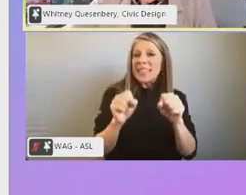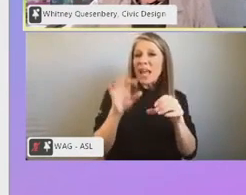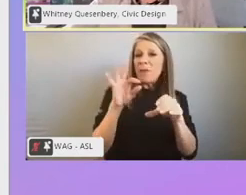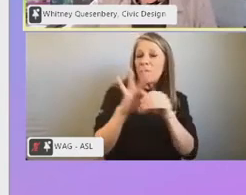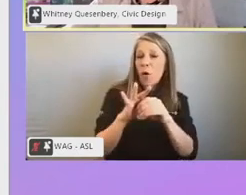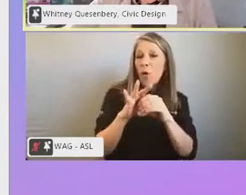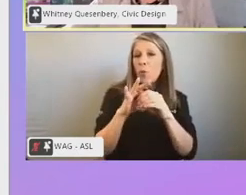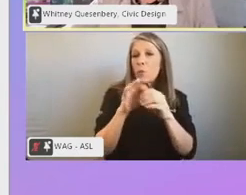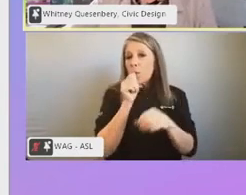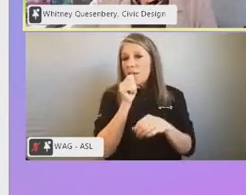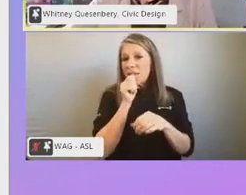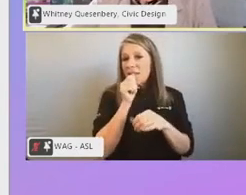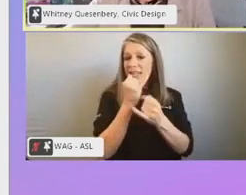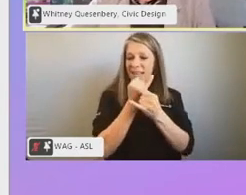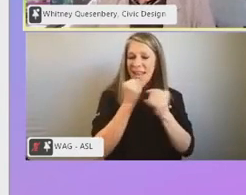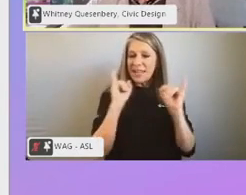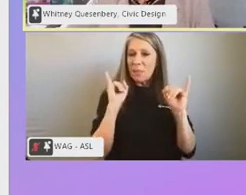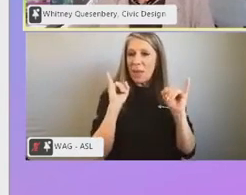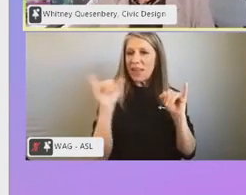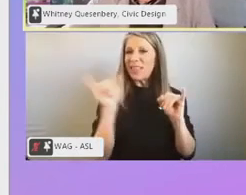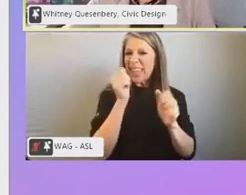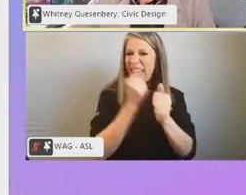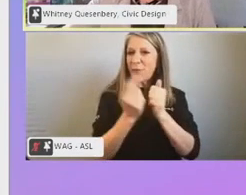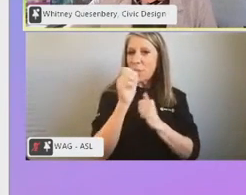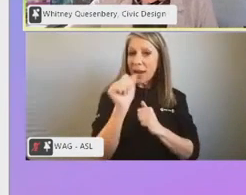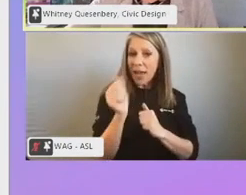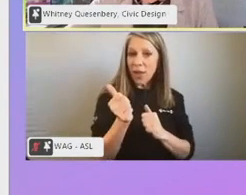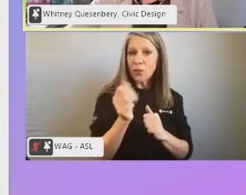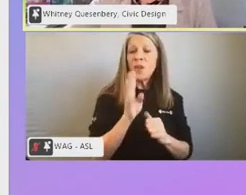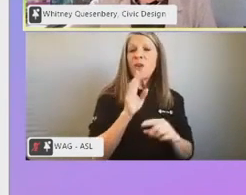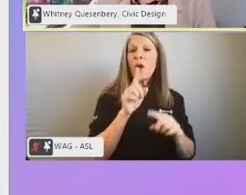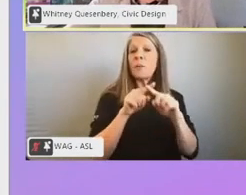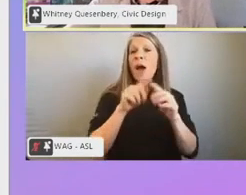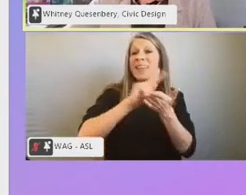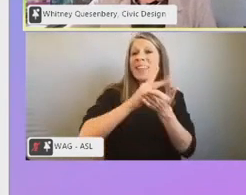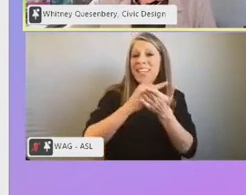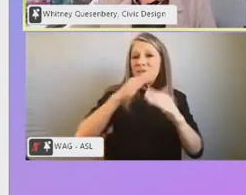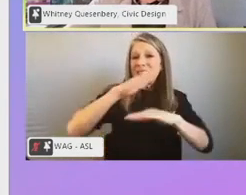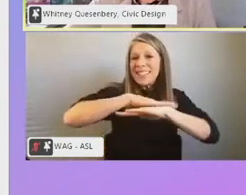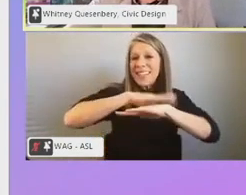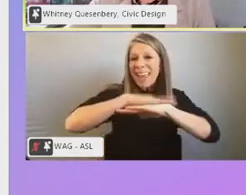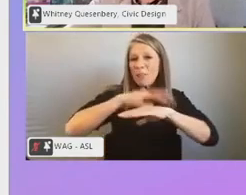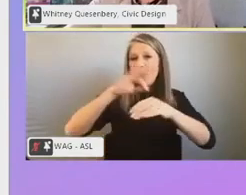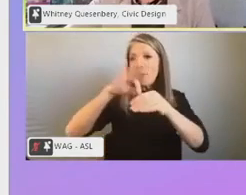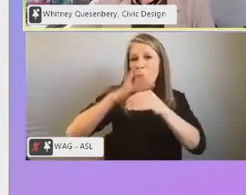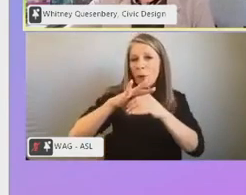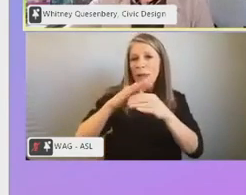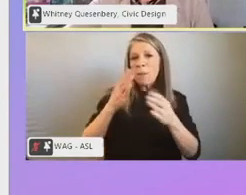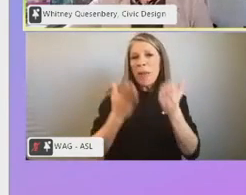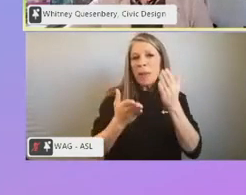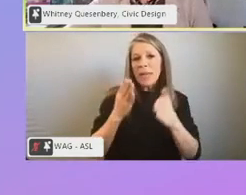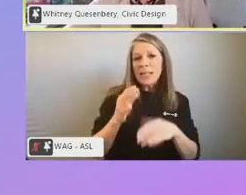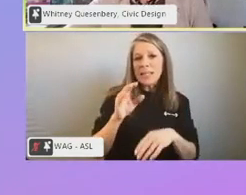screen. I love the quote that it means that somebody in their comfortable space can vote privately and